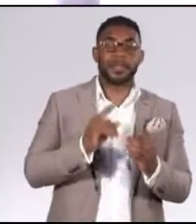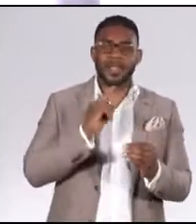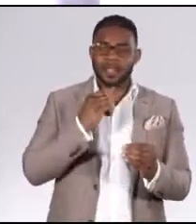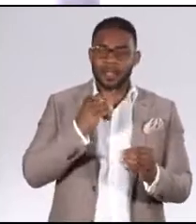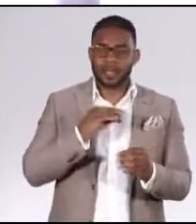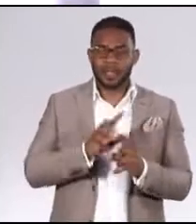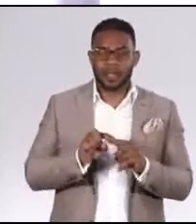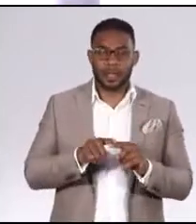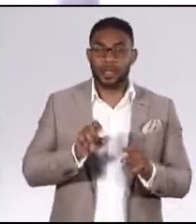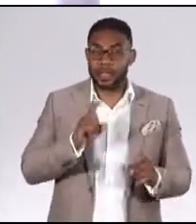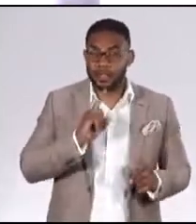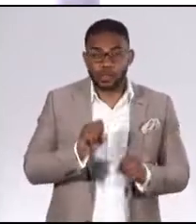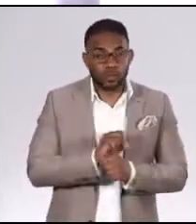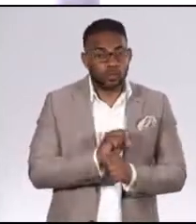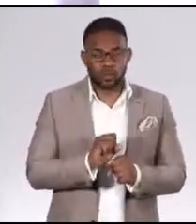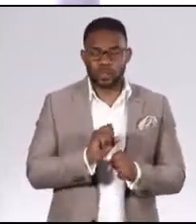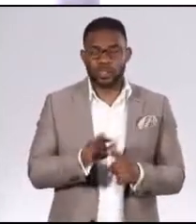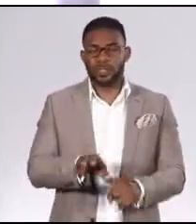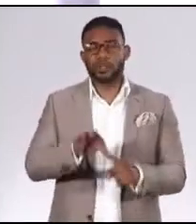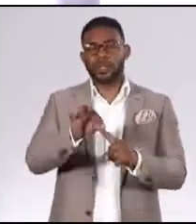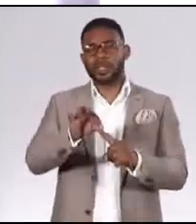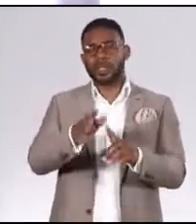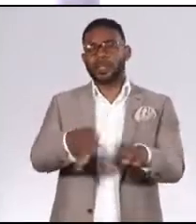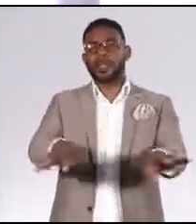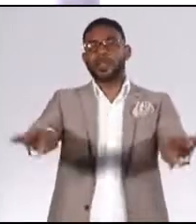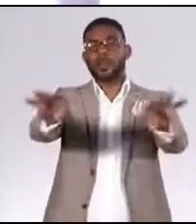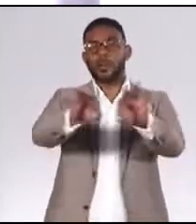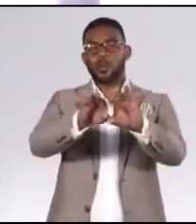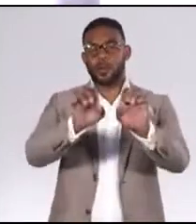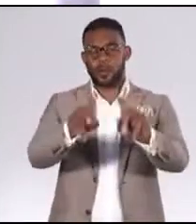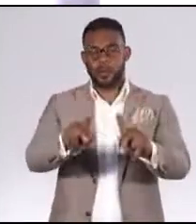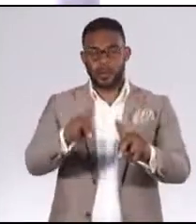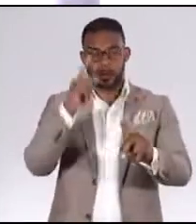This is truly a unique and important opportunity for this community.